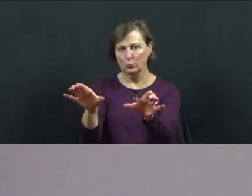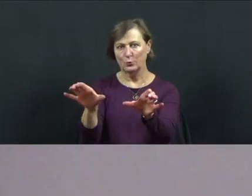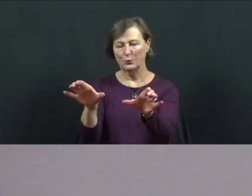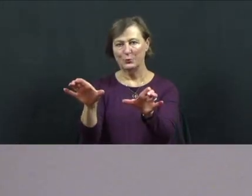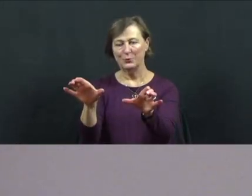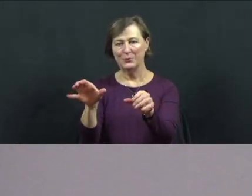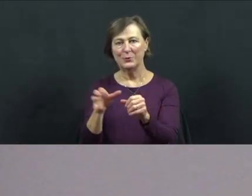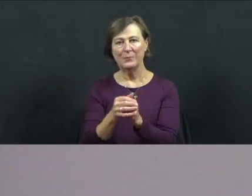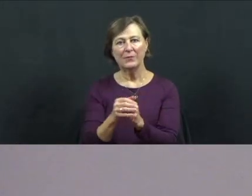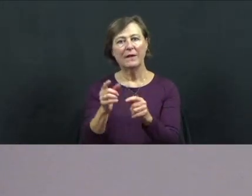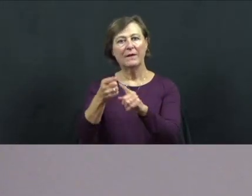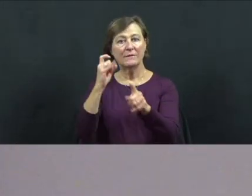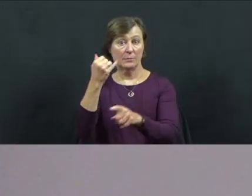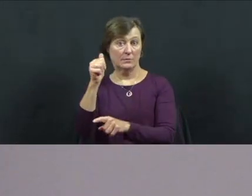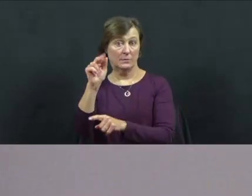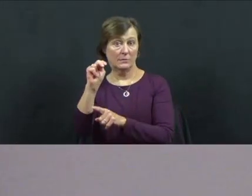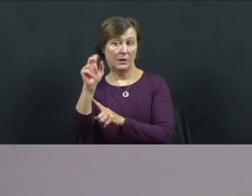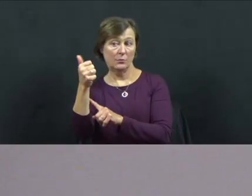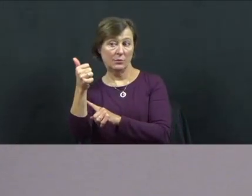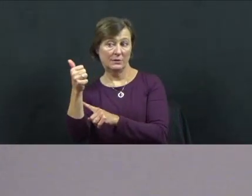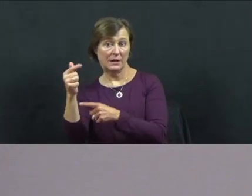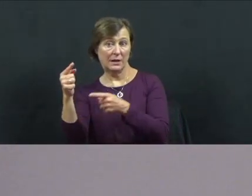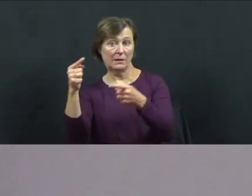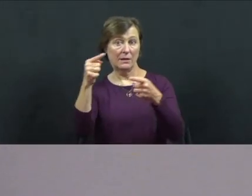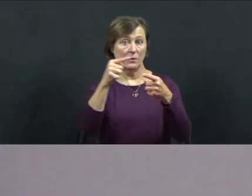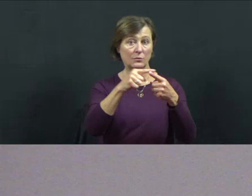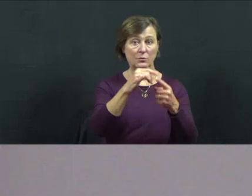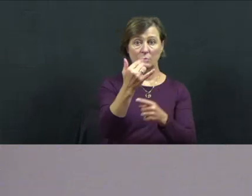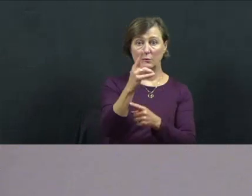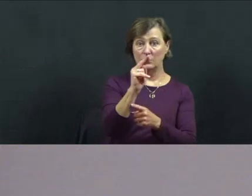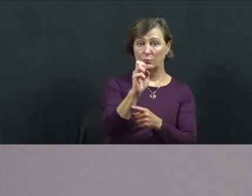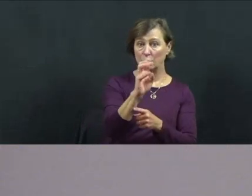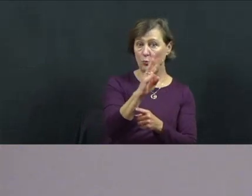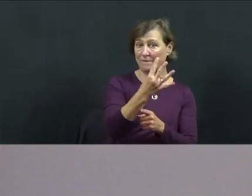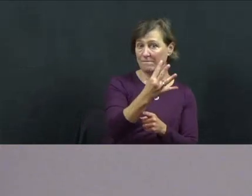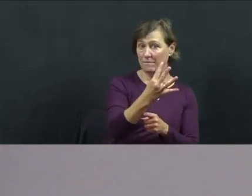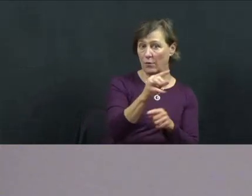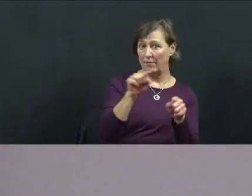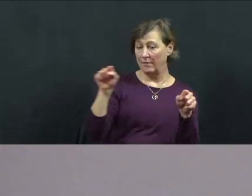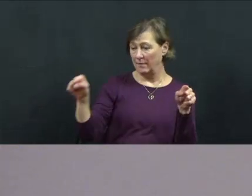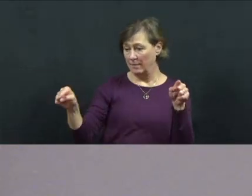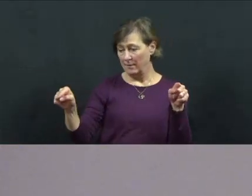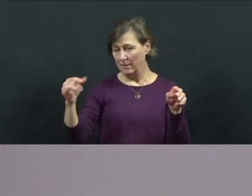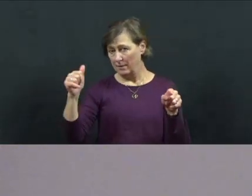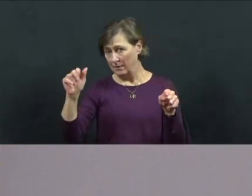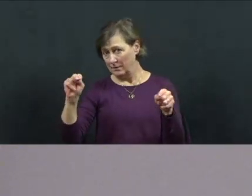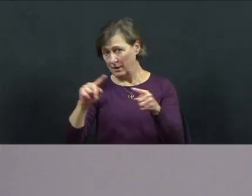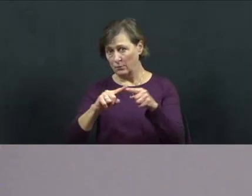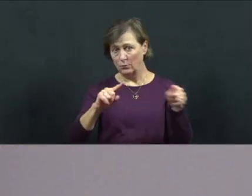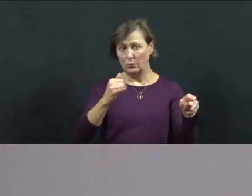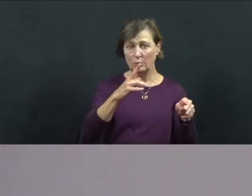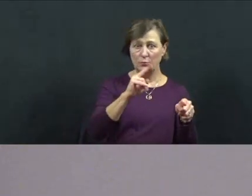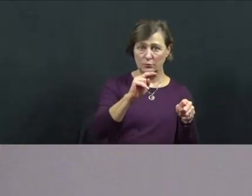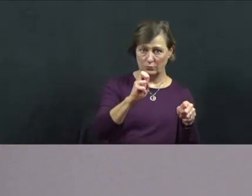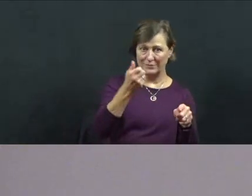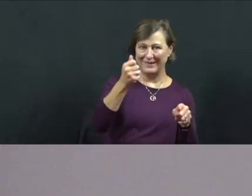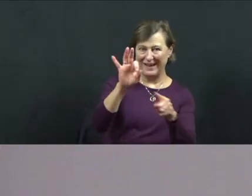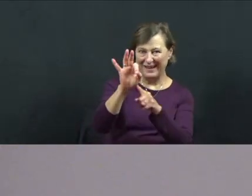From January 10th to June 4th-- January to June, 1919,